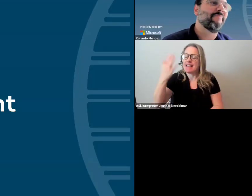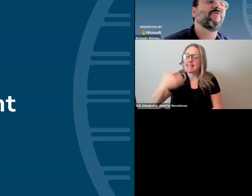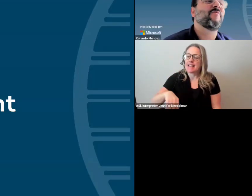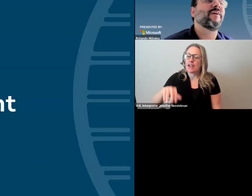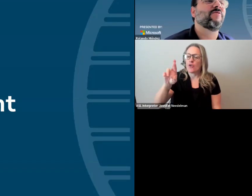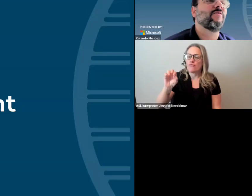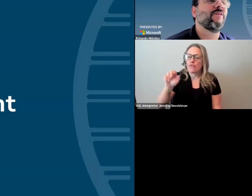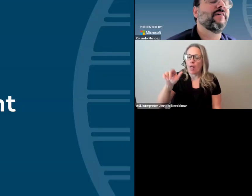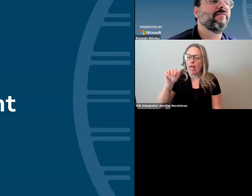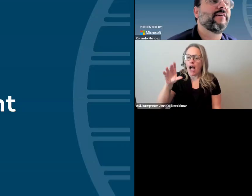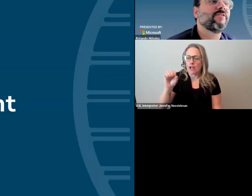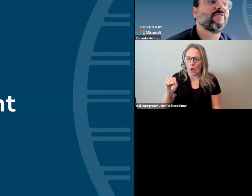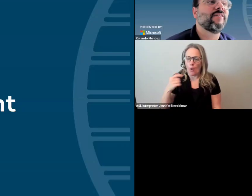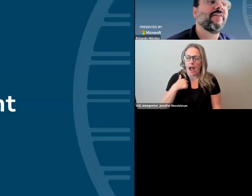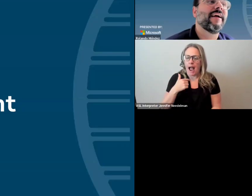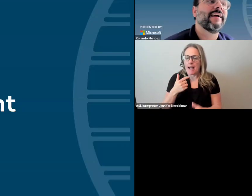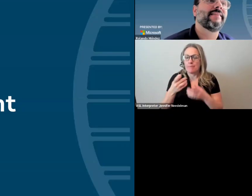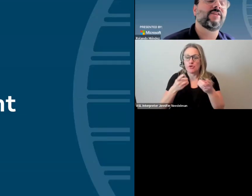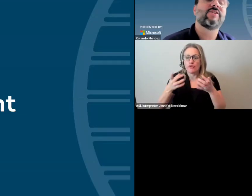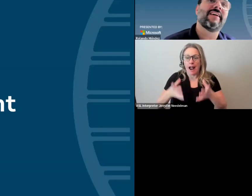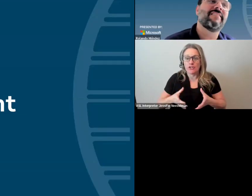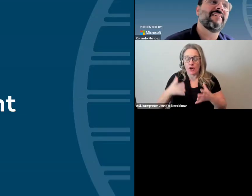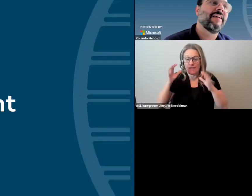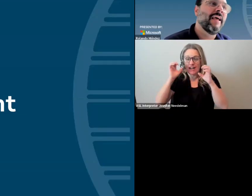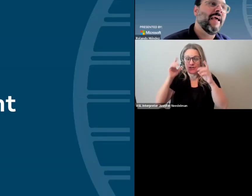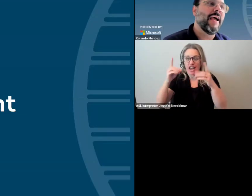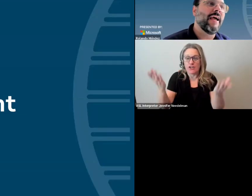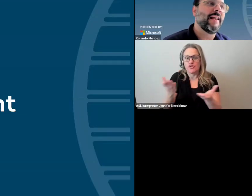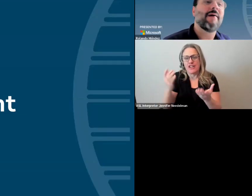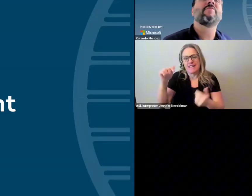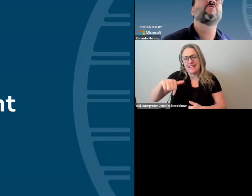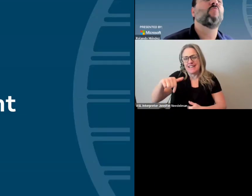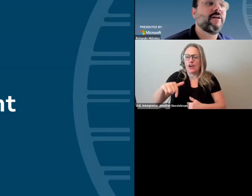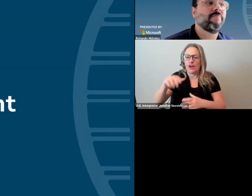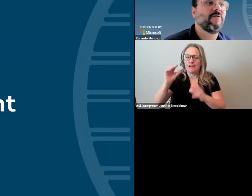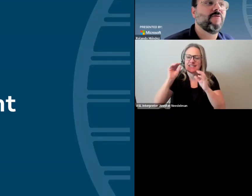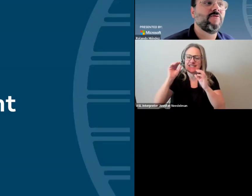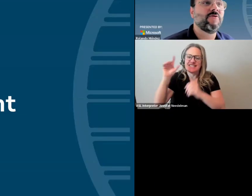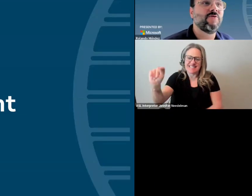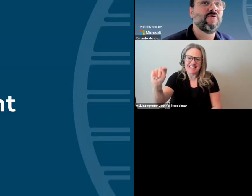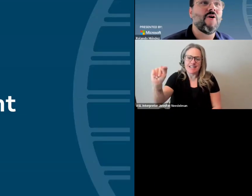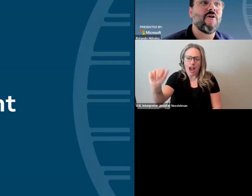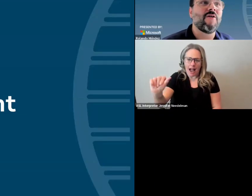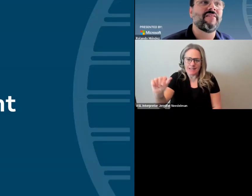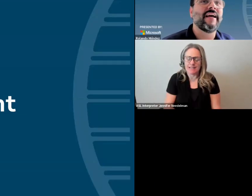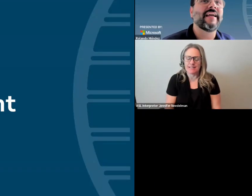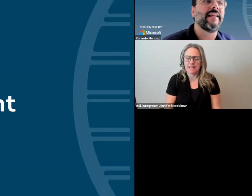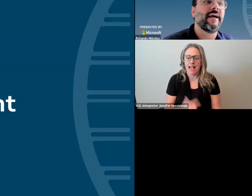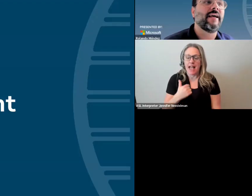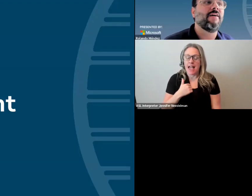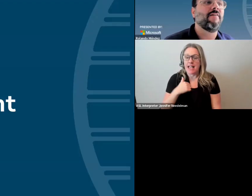I am the Director of Education here at Teach Access and I'm here to welcome you to our second day